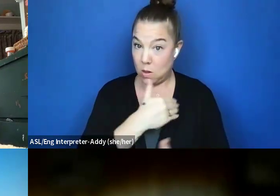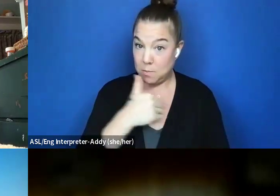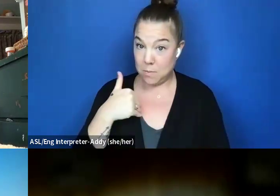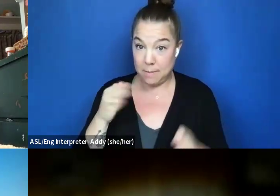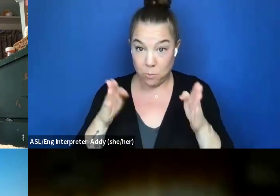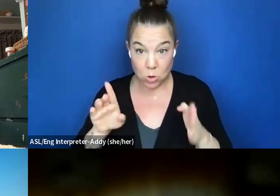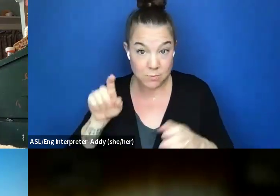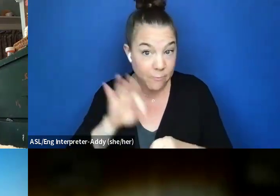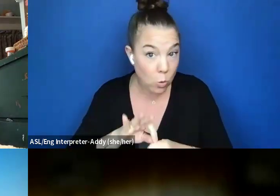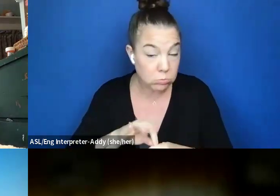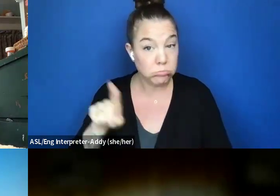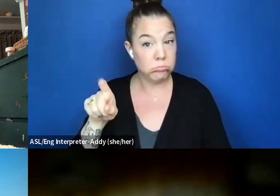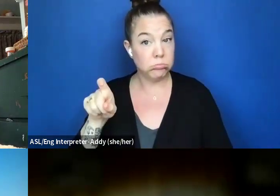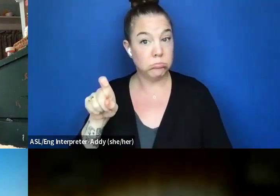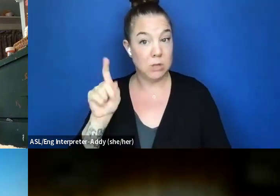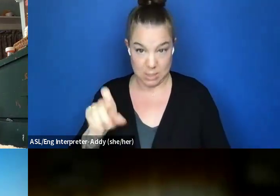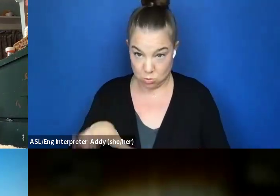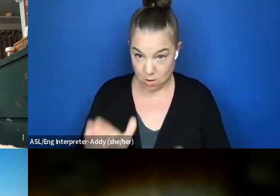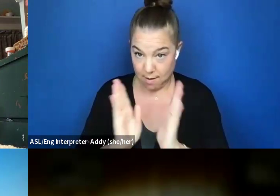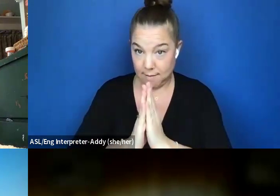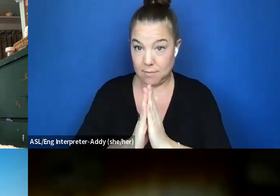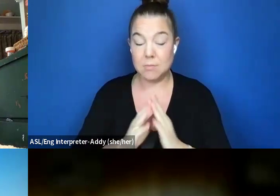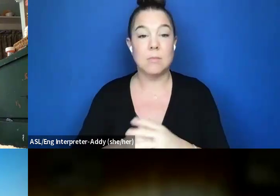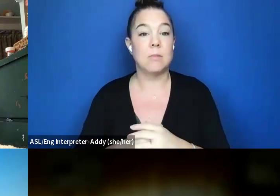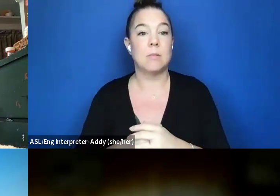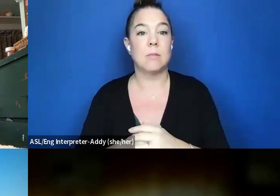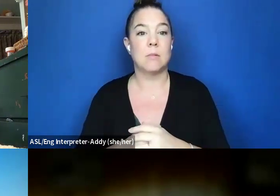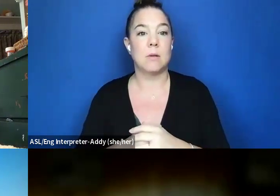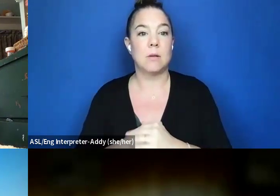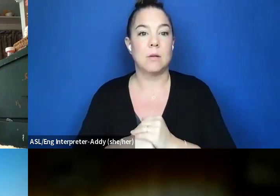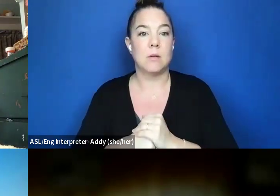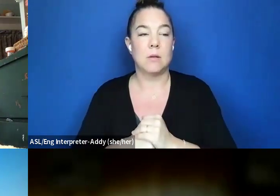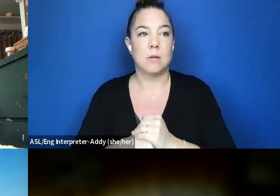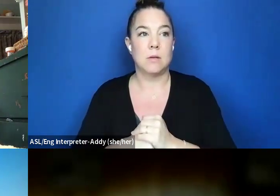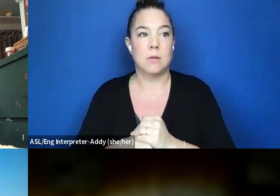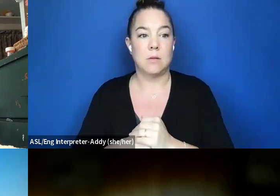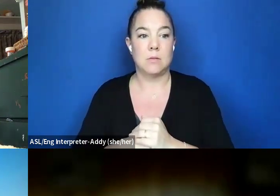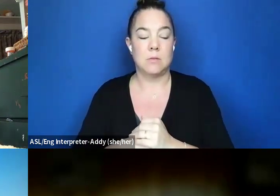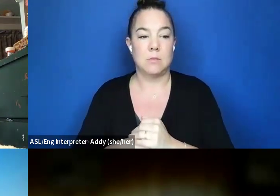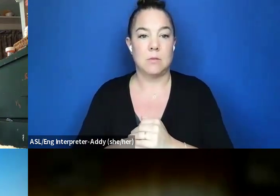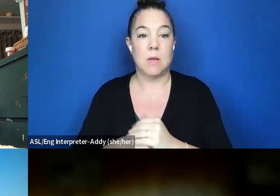Don Posh: We need to find out if and and do they follow through after they vote?